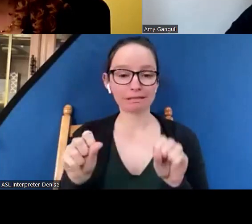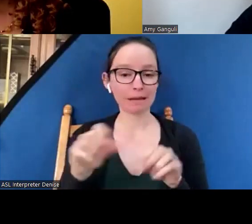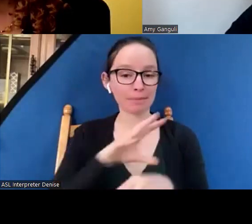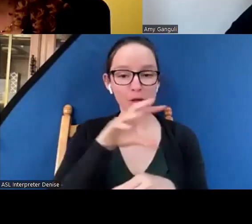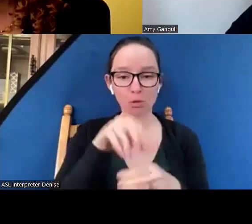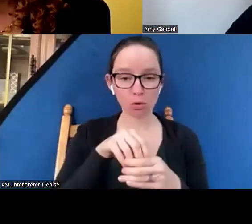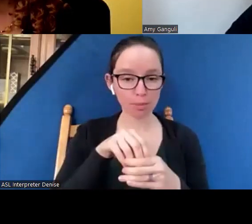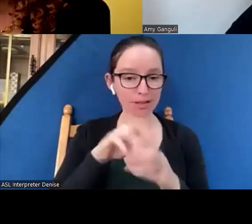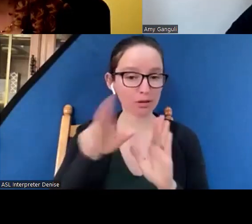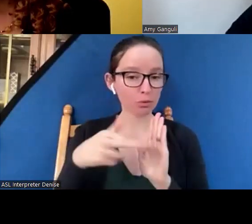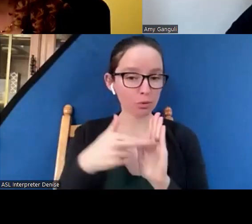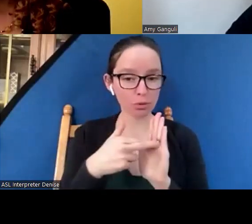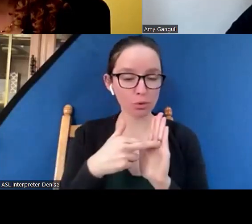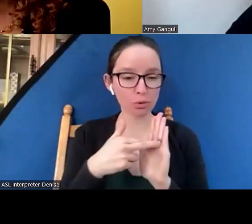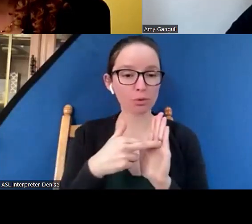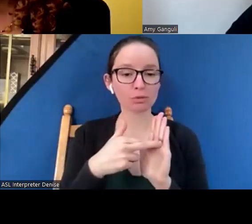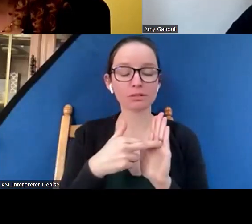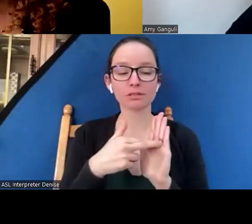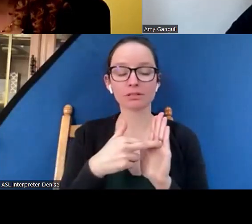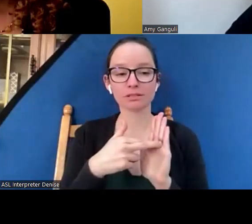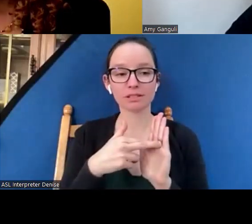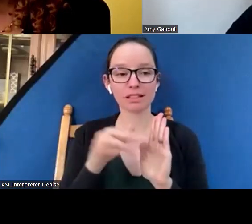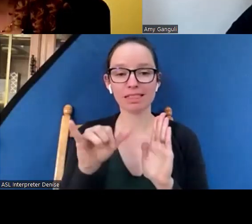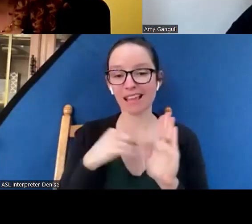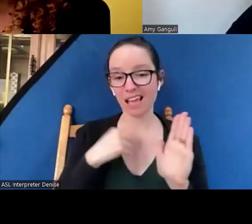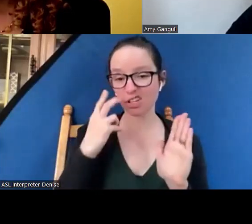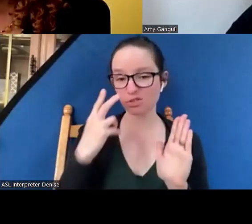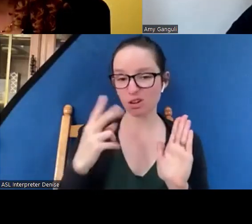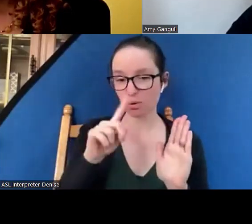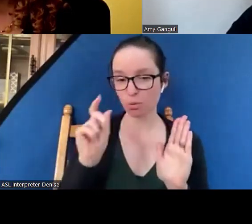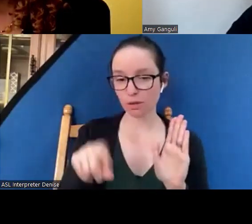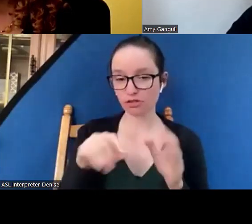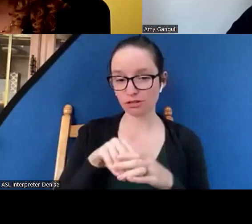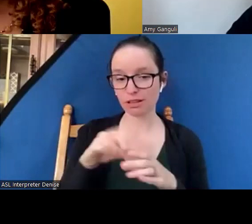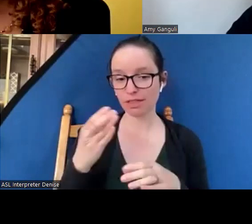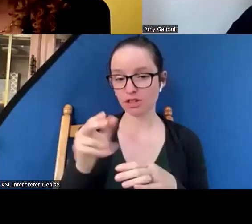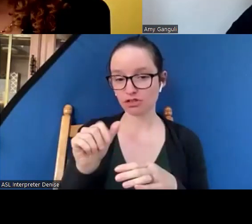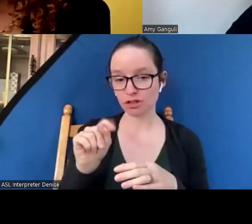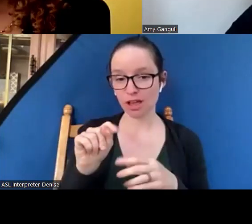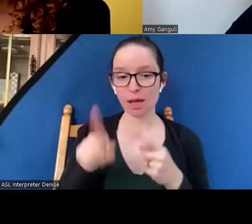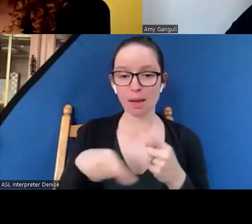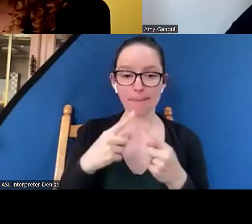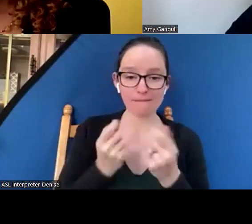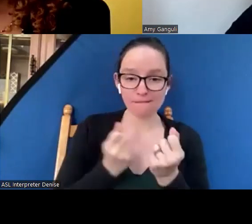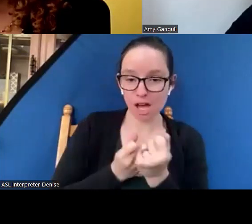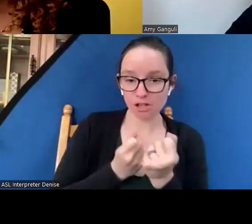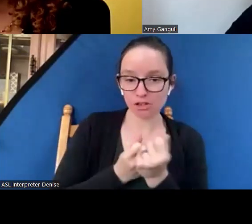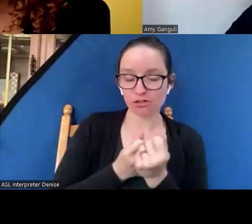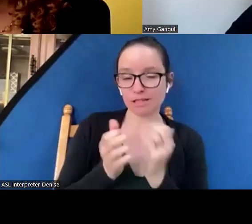As far as I saw a question and then chat about sort of fostering skills around trans disciplinary work, our